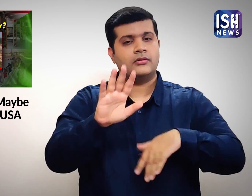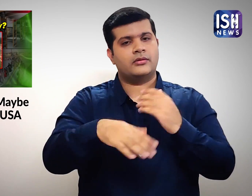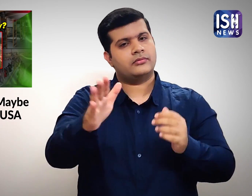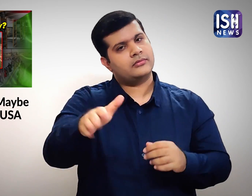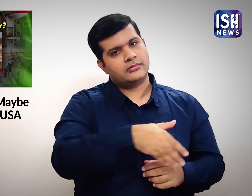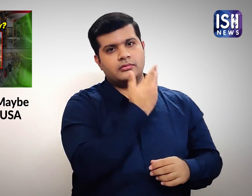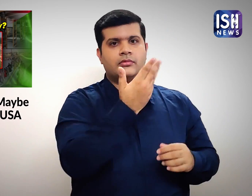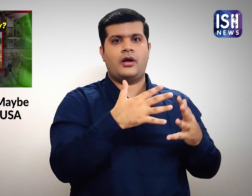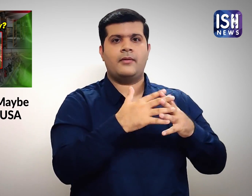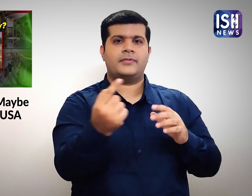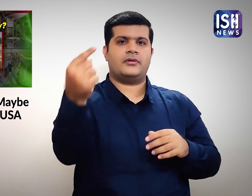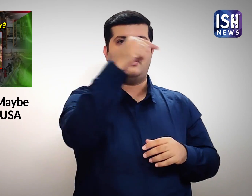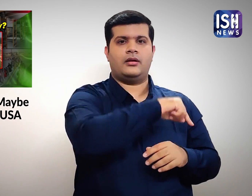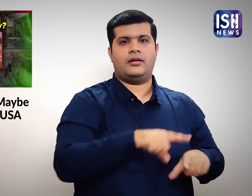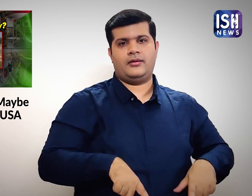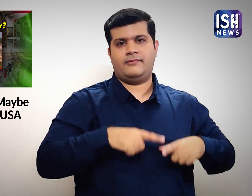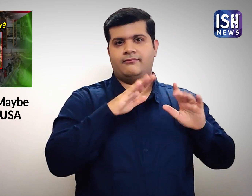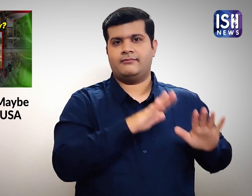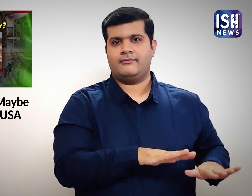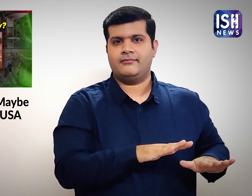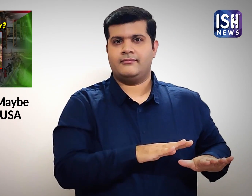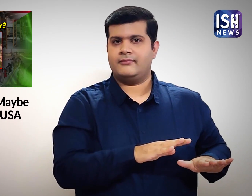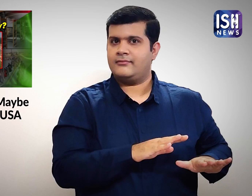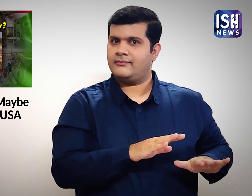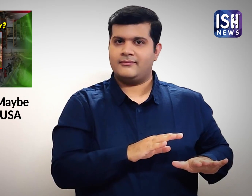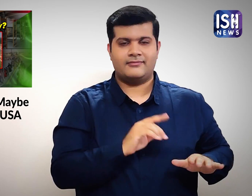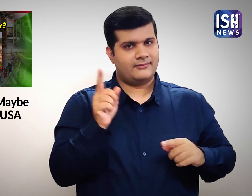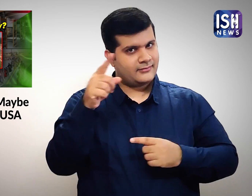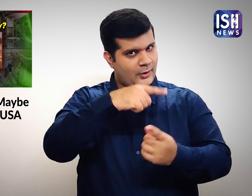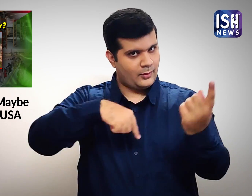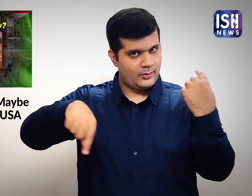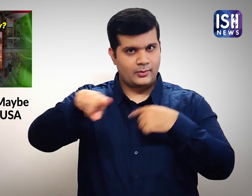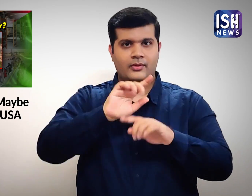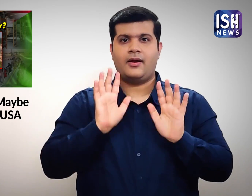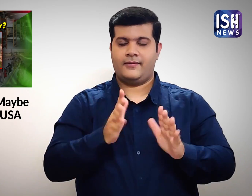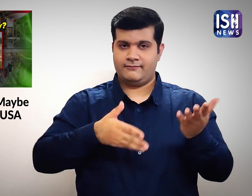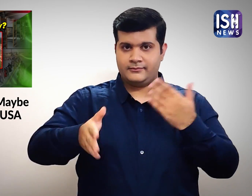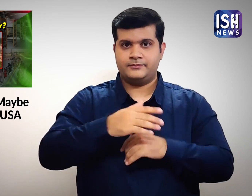Once cleared they would be allowed to stay in the US.